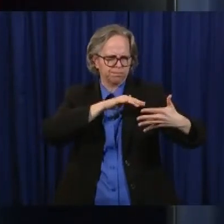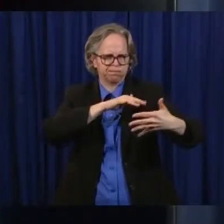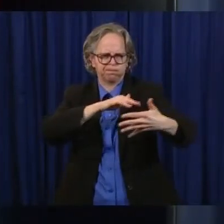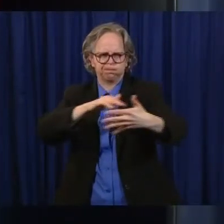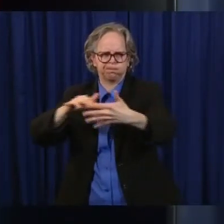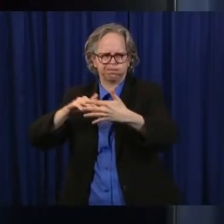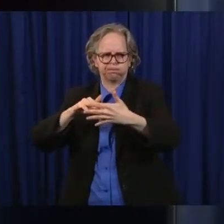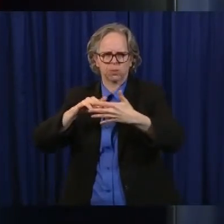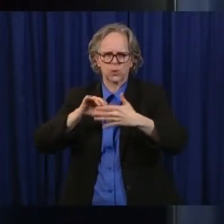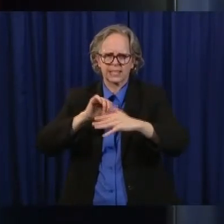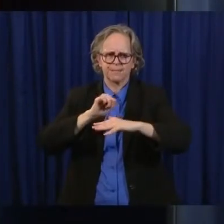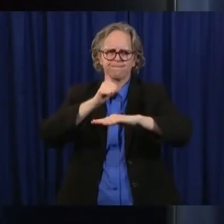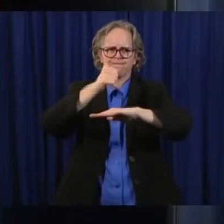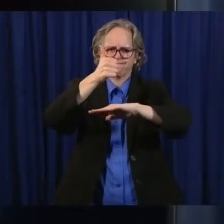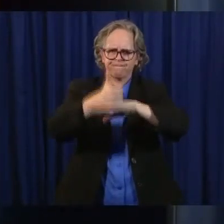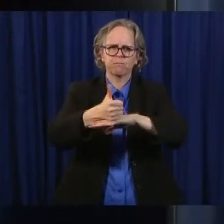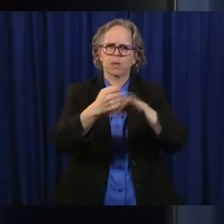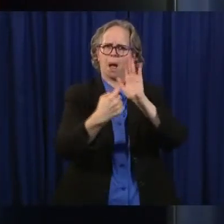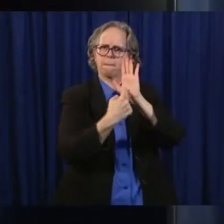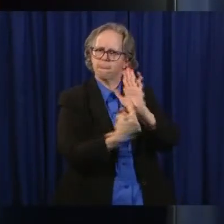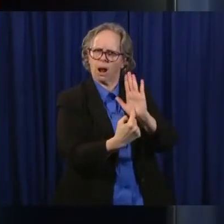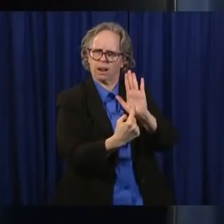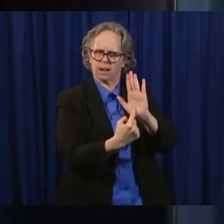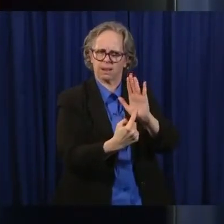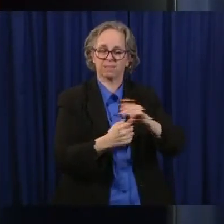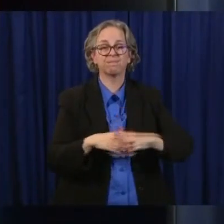INSTITUTIONAL, MULTISTATE SET